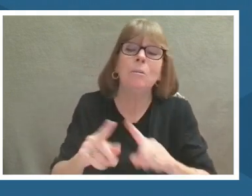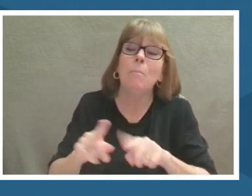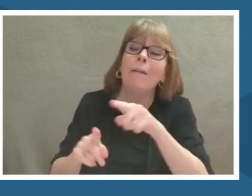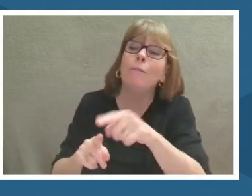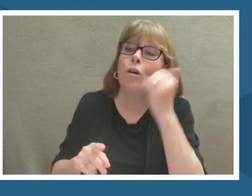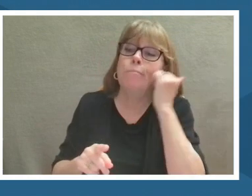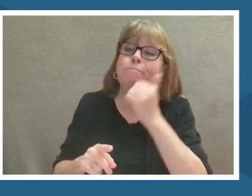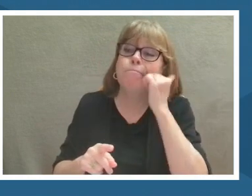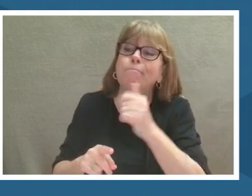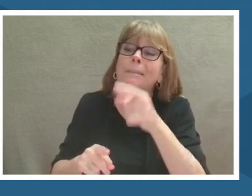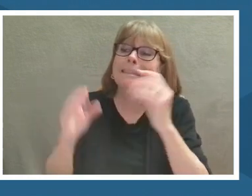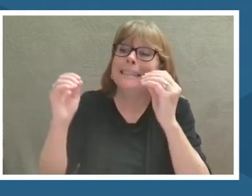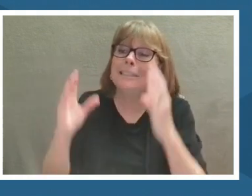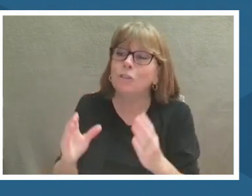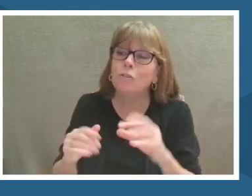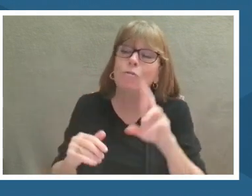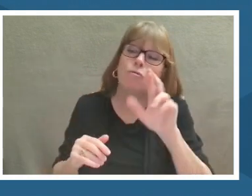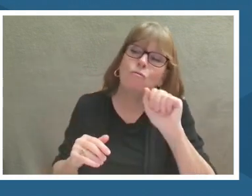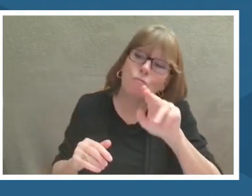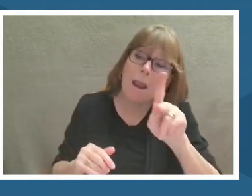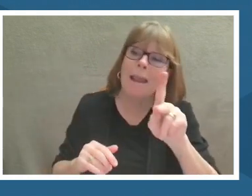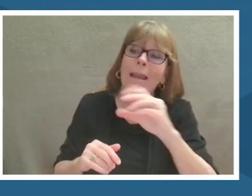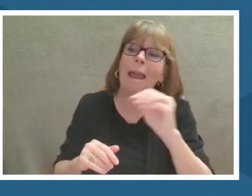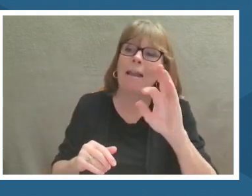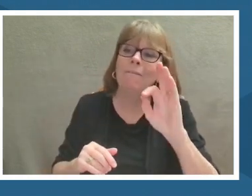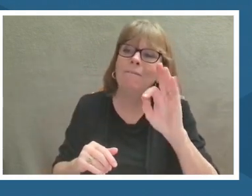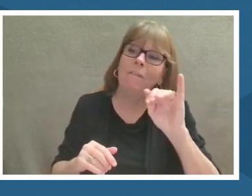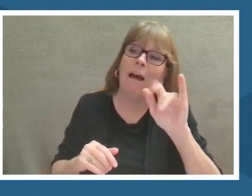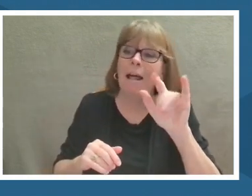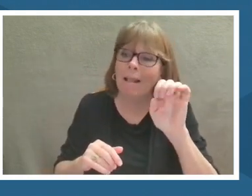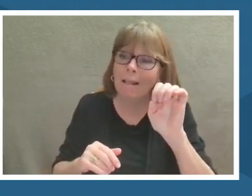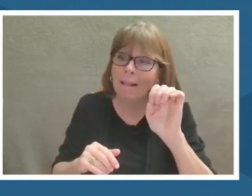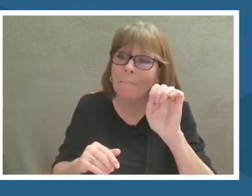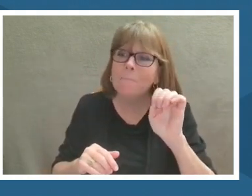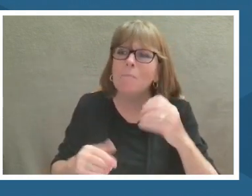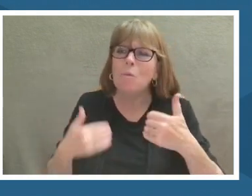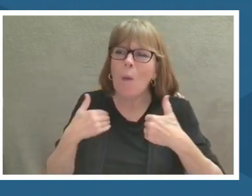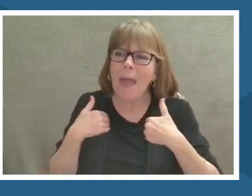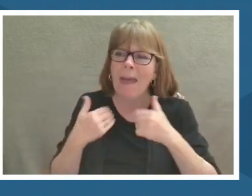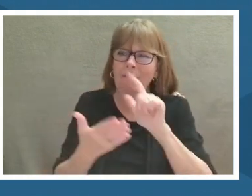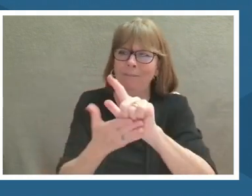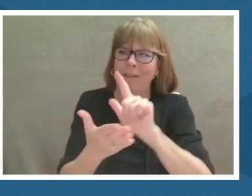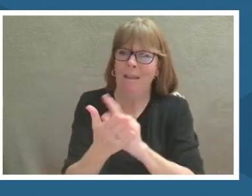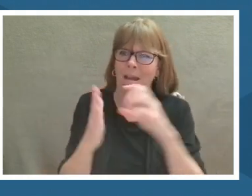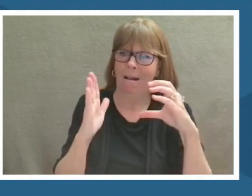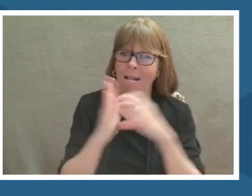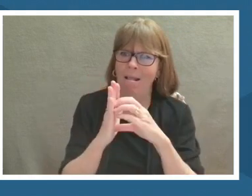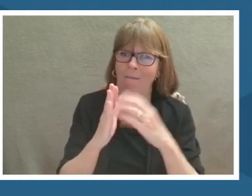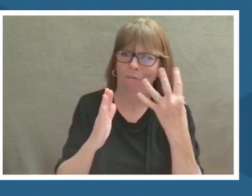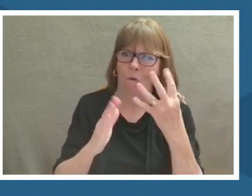point to what we call title 4a which is very